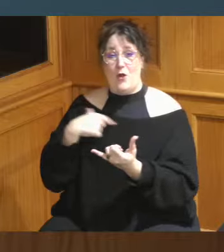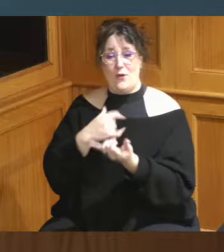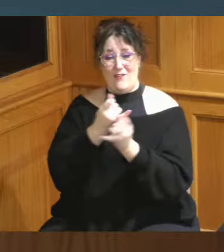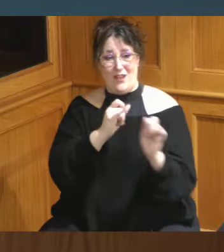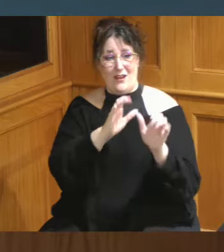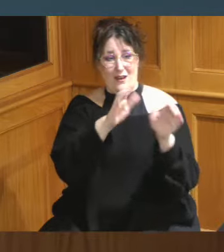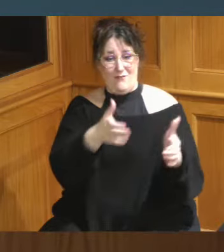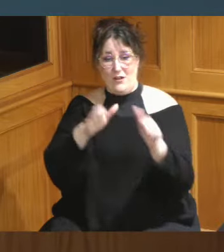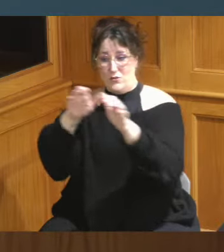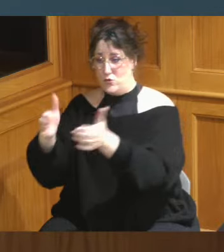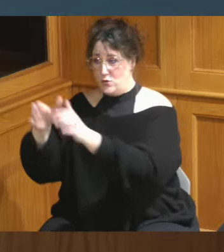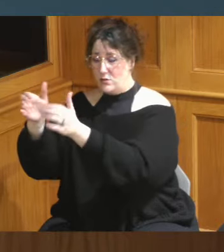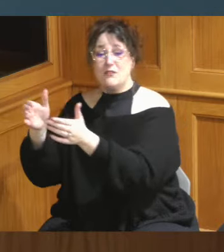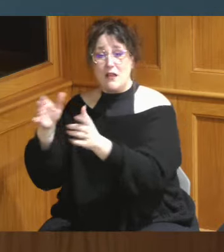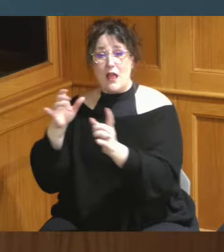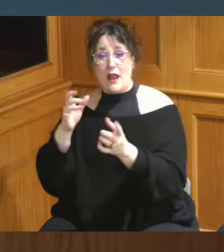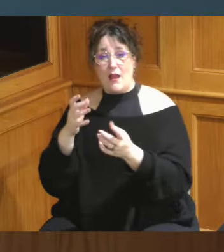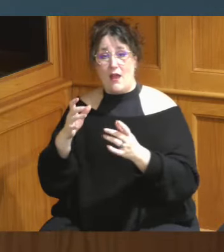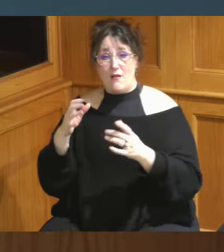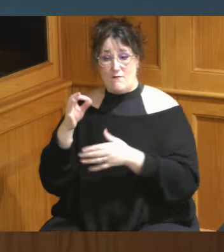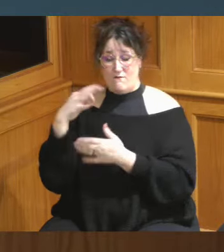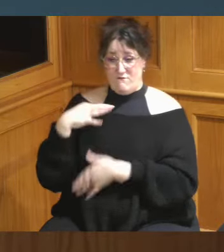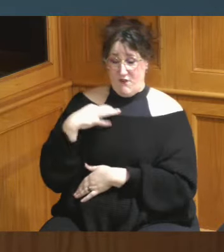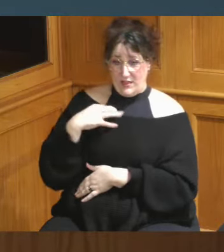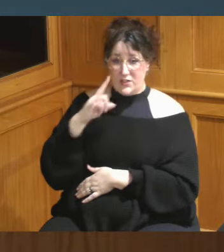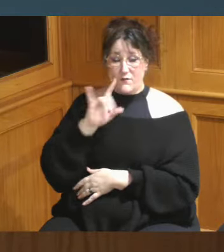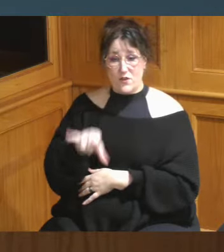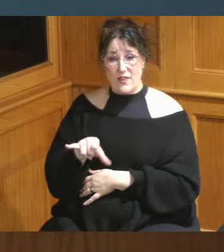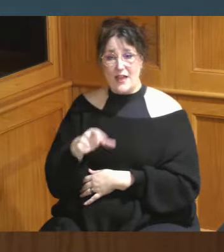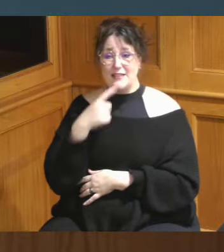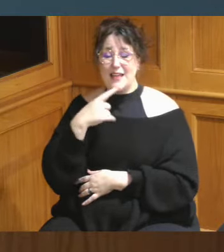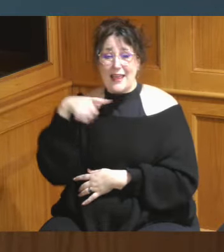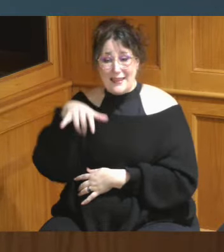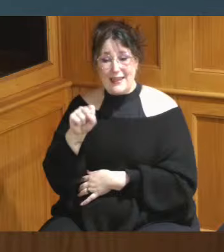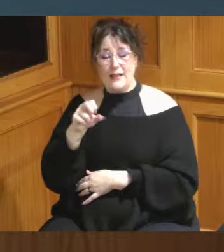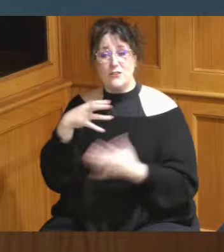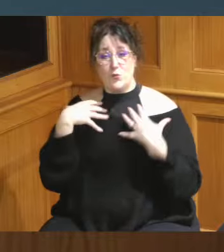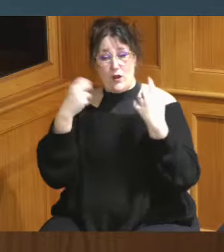that are entering that pod on a voluntary basis, men and women saying yes to recovery and we've